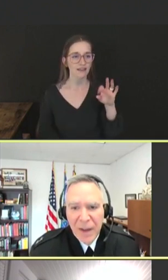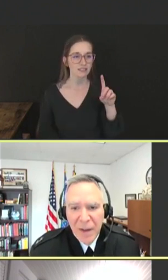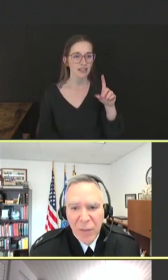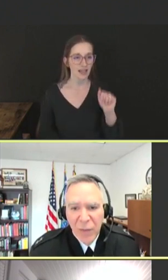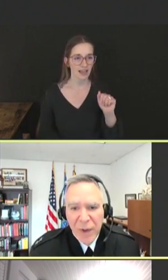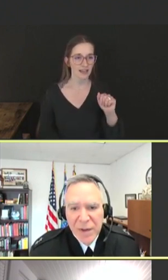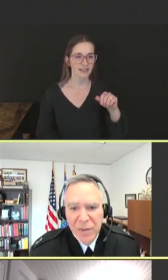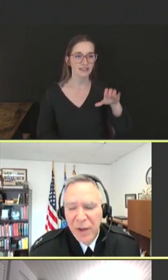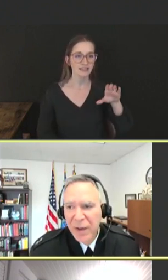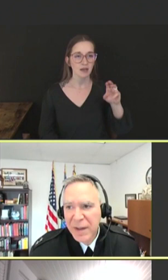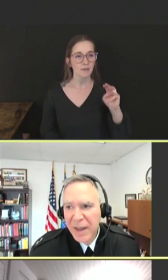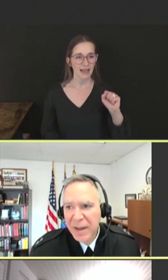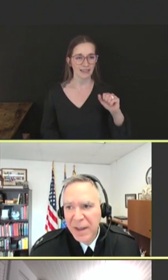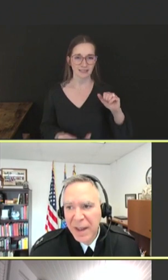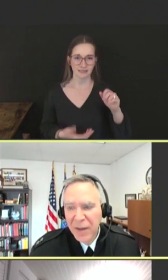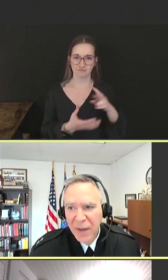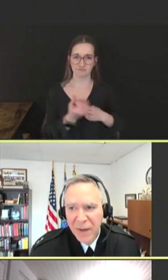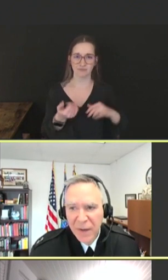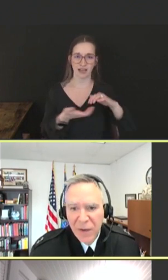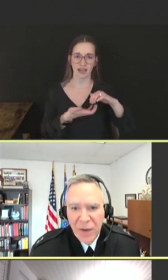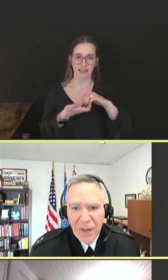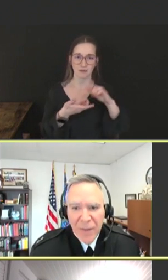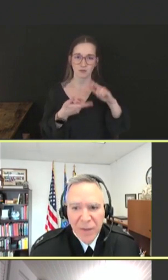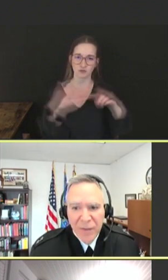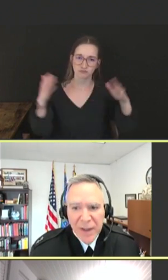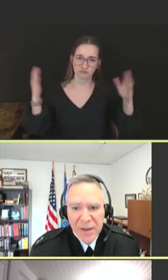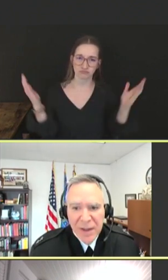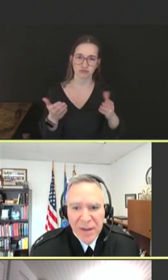a number of ways to bring the data together that, I think, we'll comment on vaccinations,